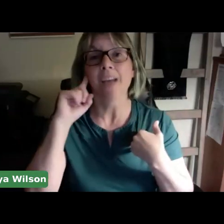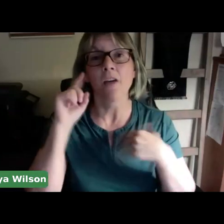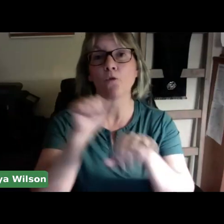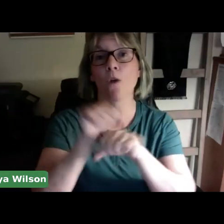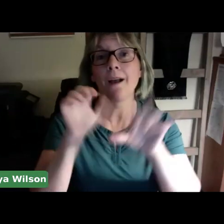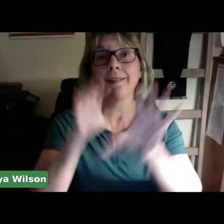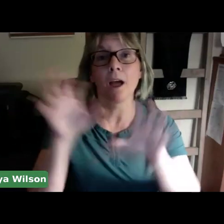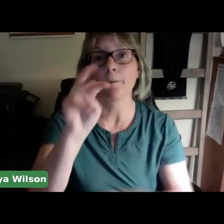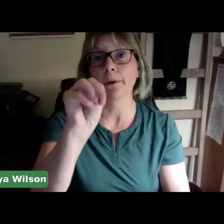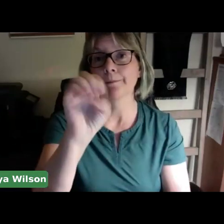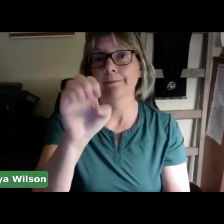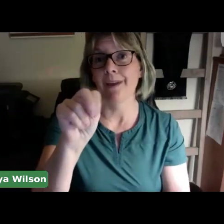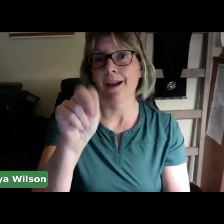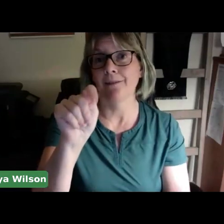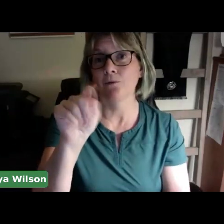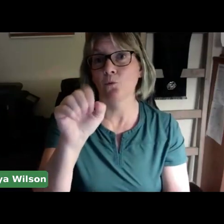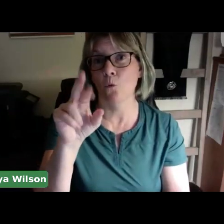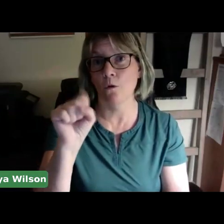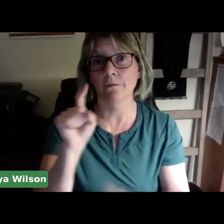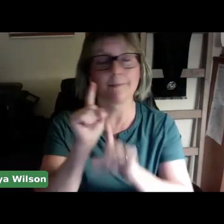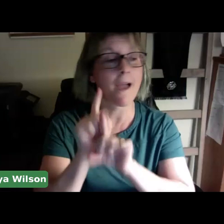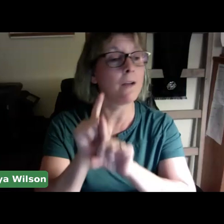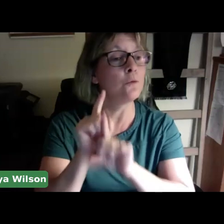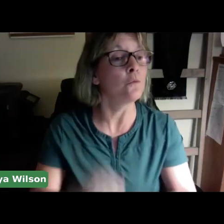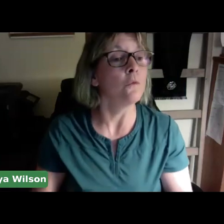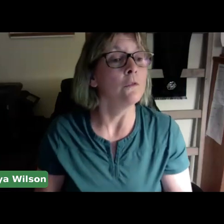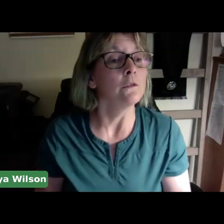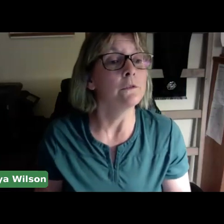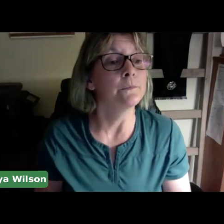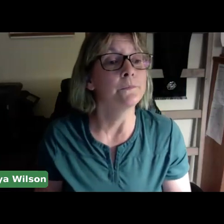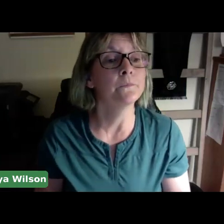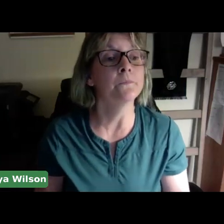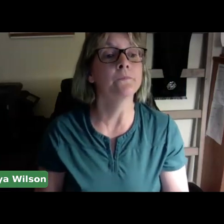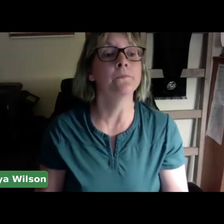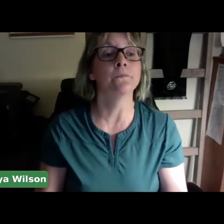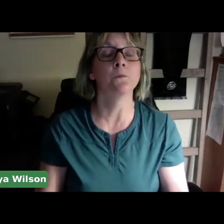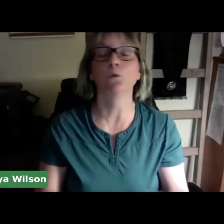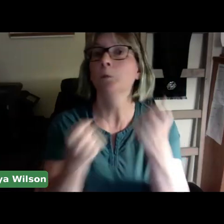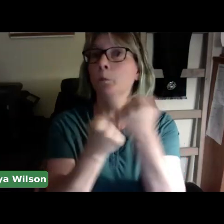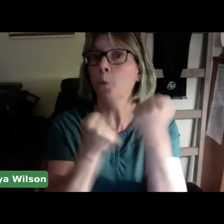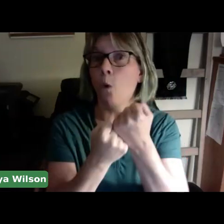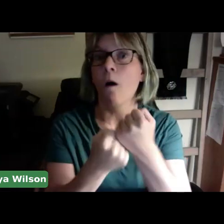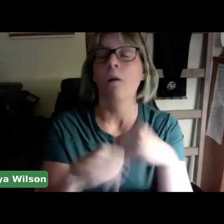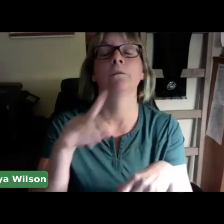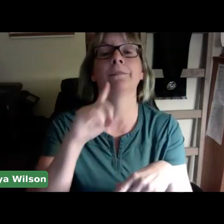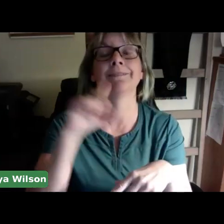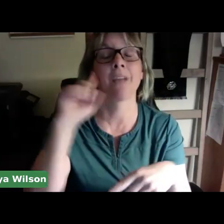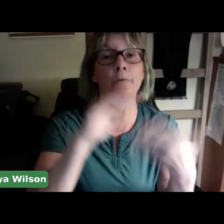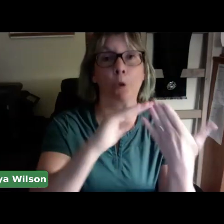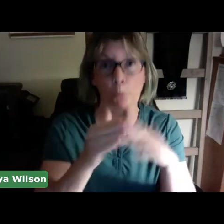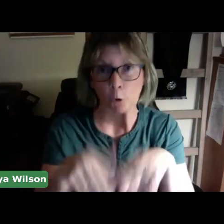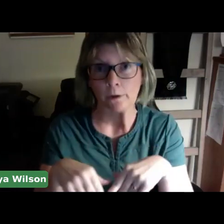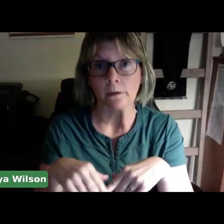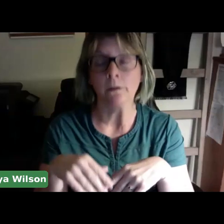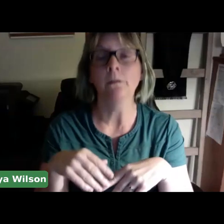And it is so important to have deaf mentors as rock climbers to offer that support to